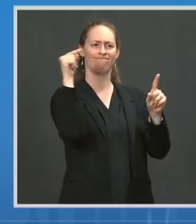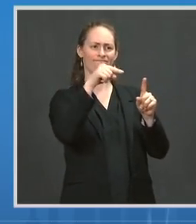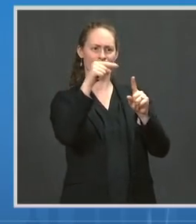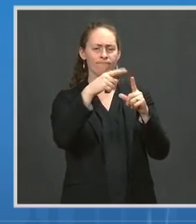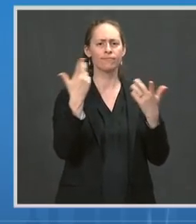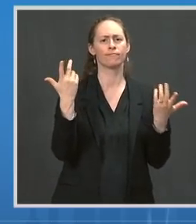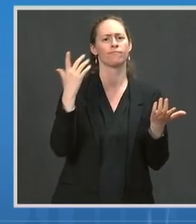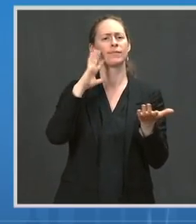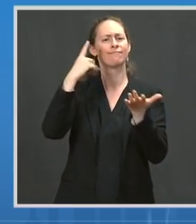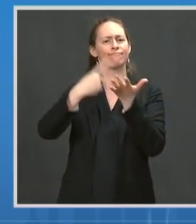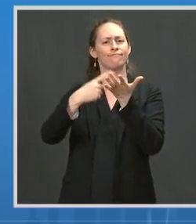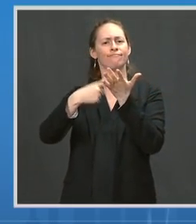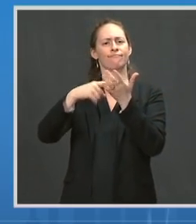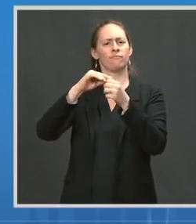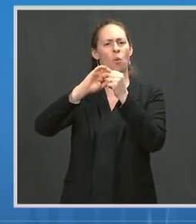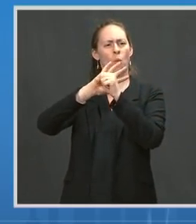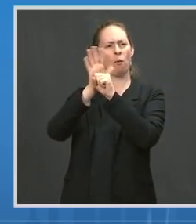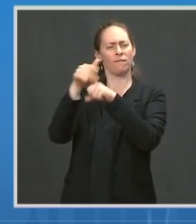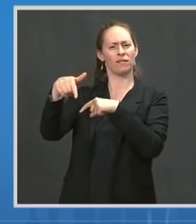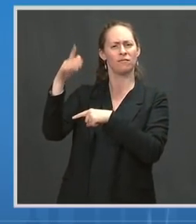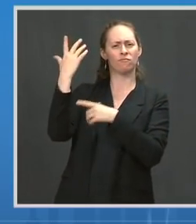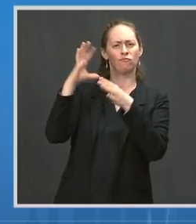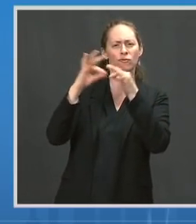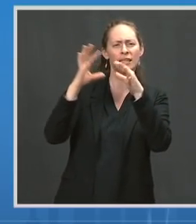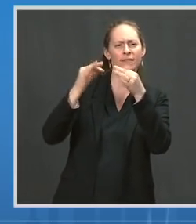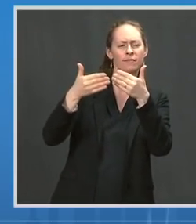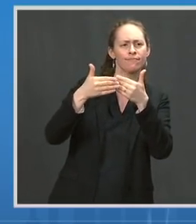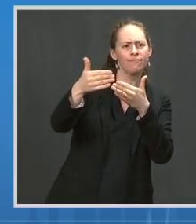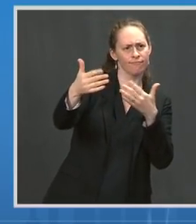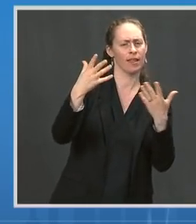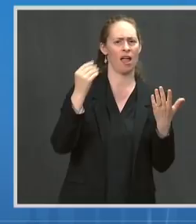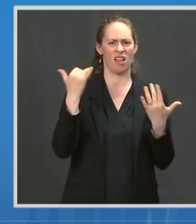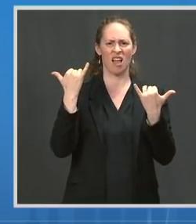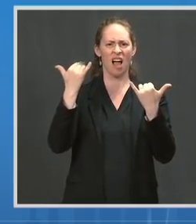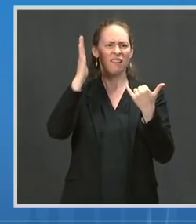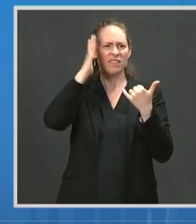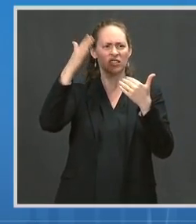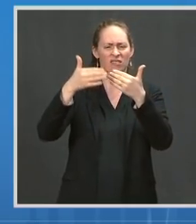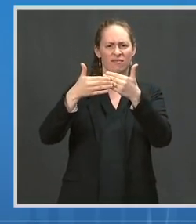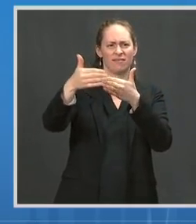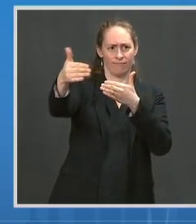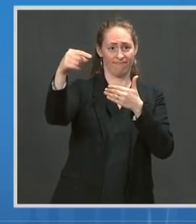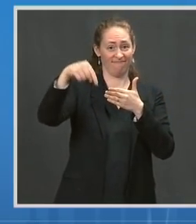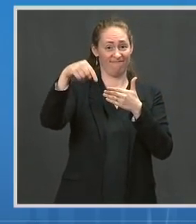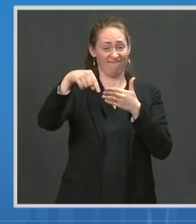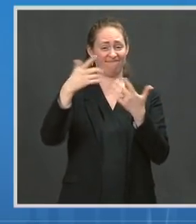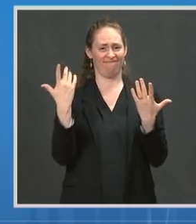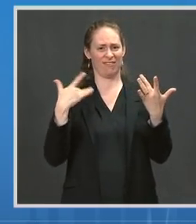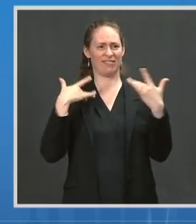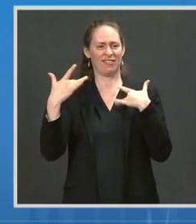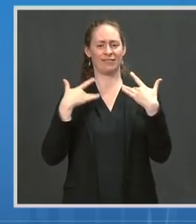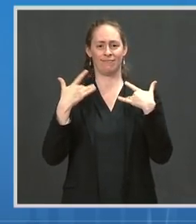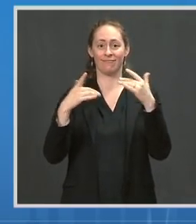to ending the pandemic we face from more dangerous variants that emerge from COVID-19. Today, with their help,